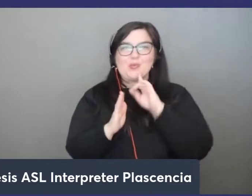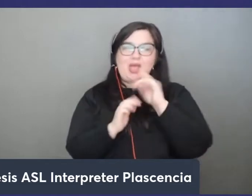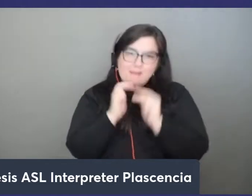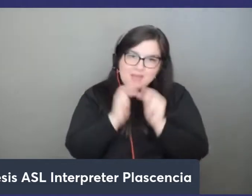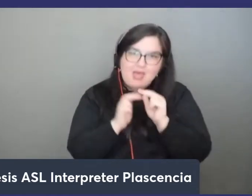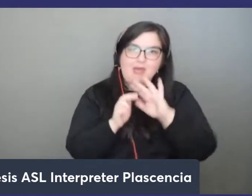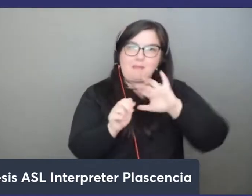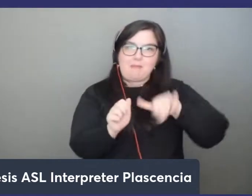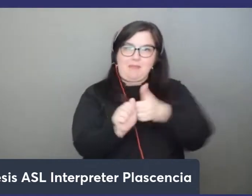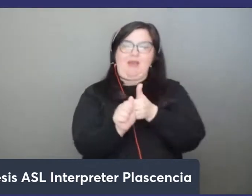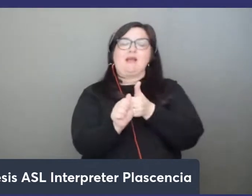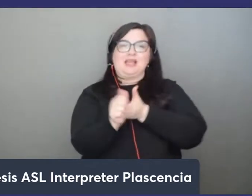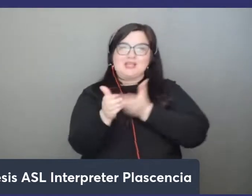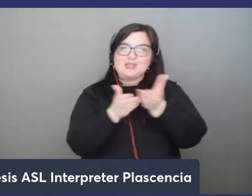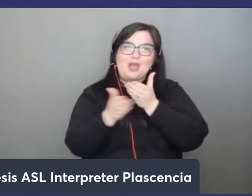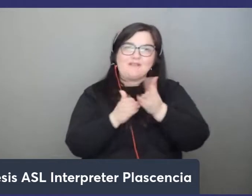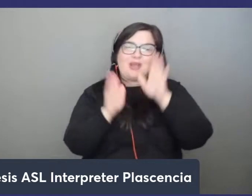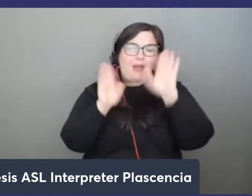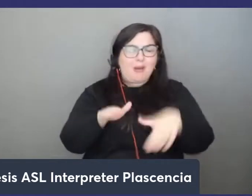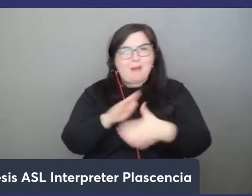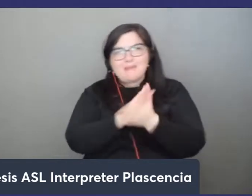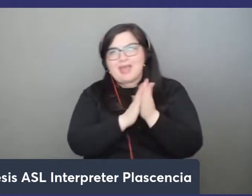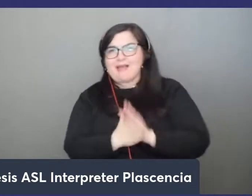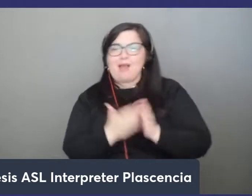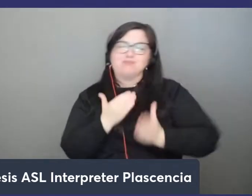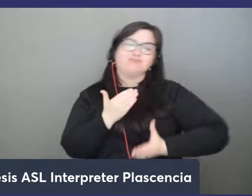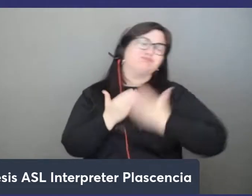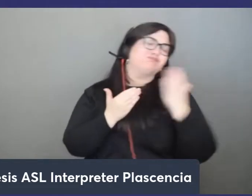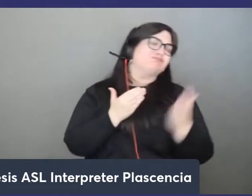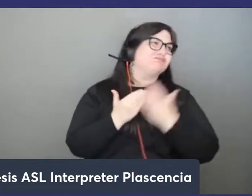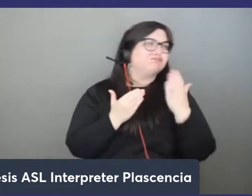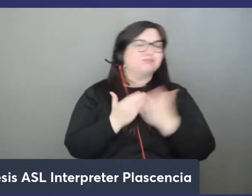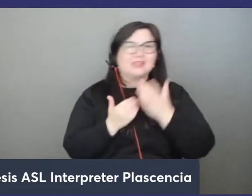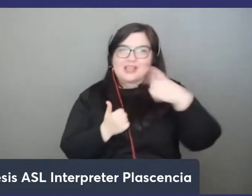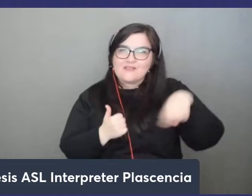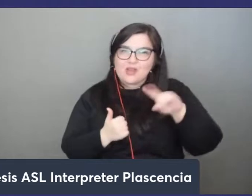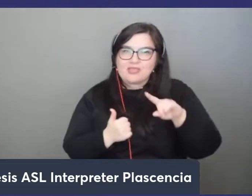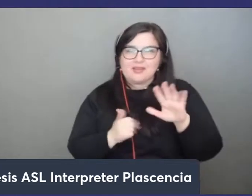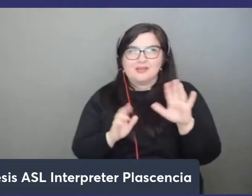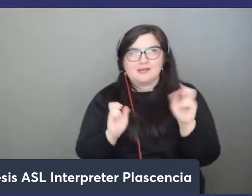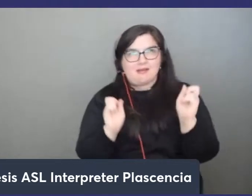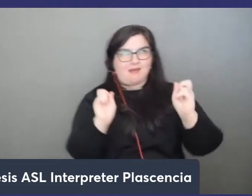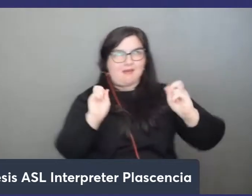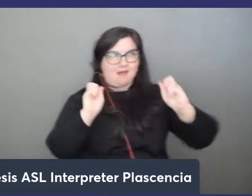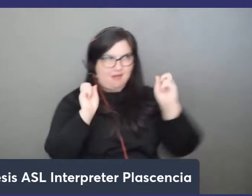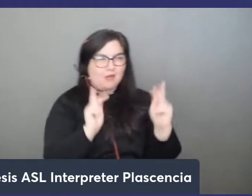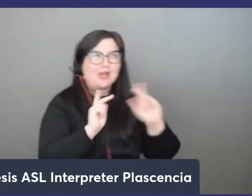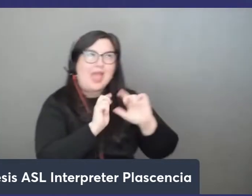and make it super easy for them. Okay, and how does, like, how does GameKit do that?